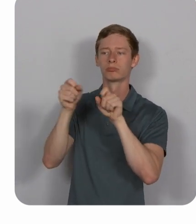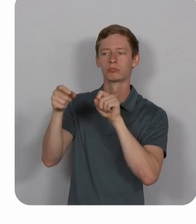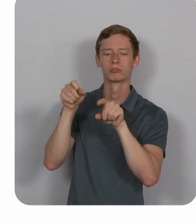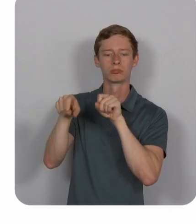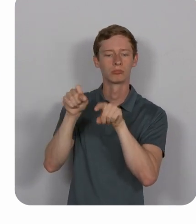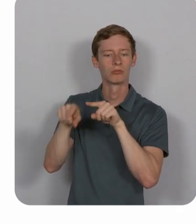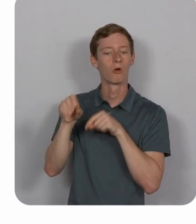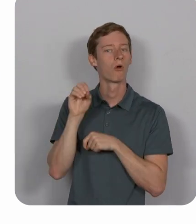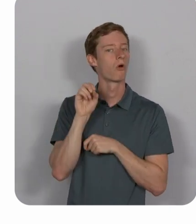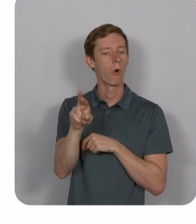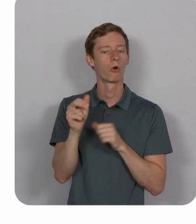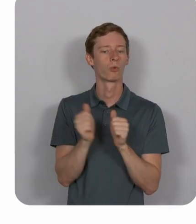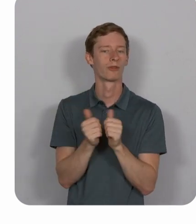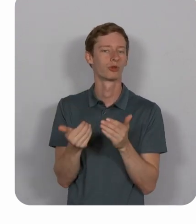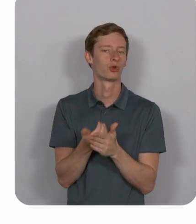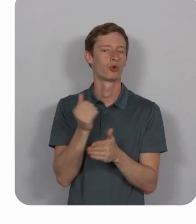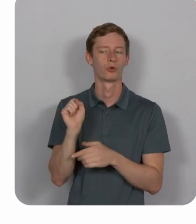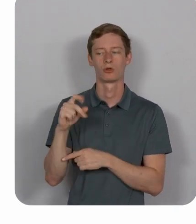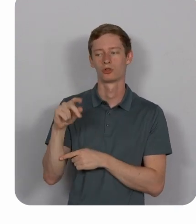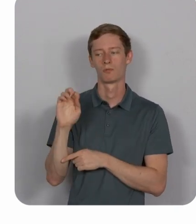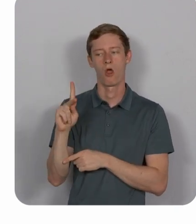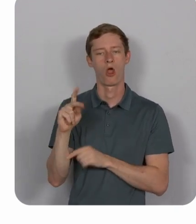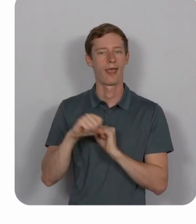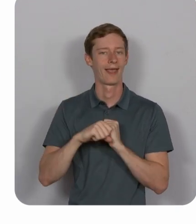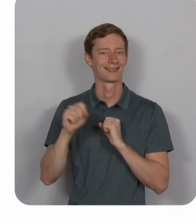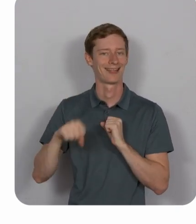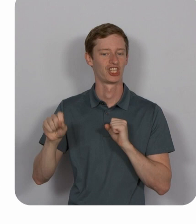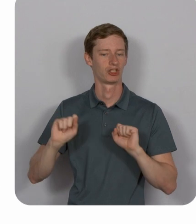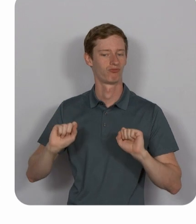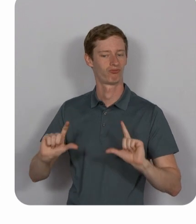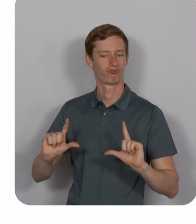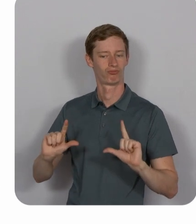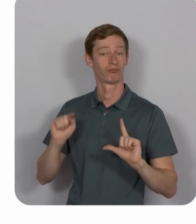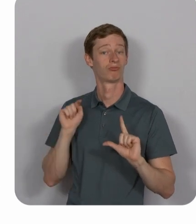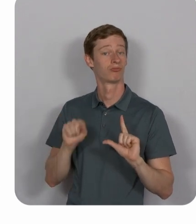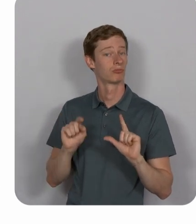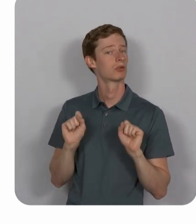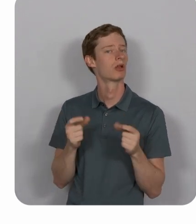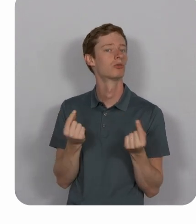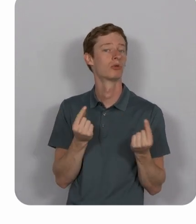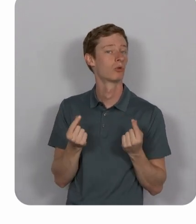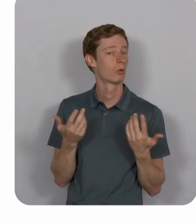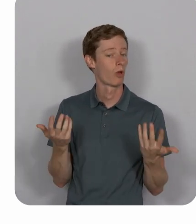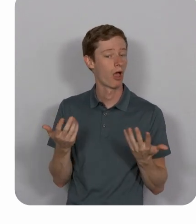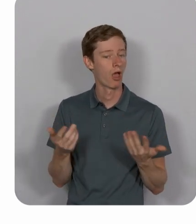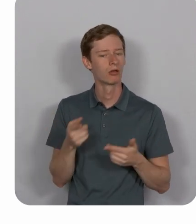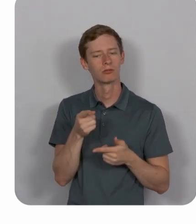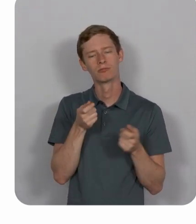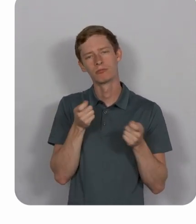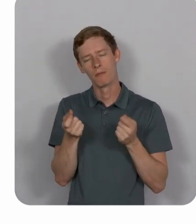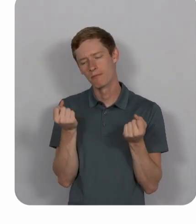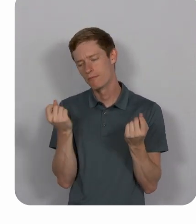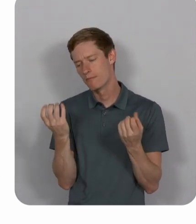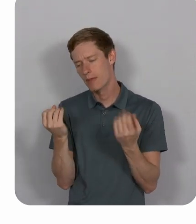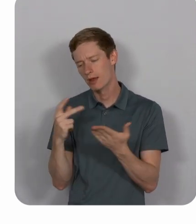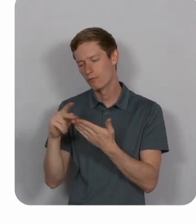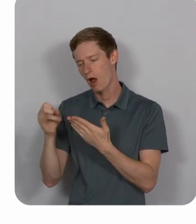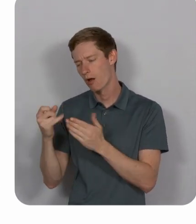And with the extension you can now do a few more things. You can, one, manage multiple projects at the same time.